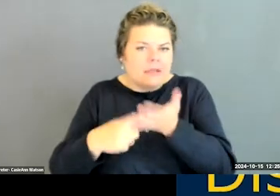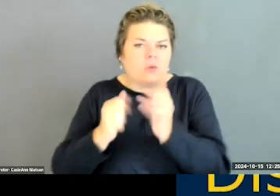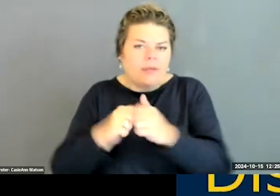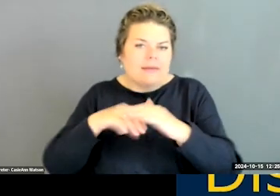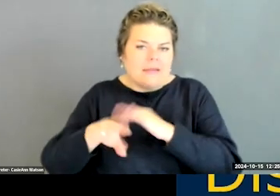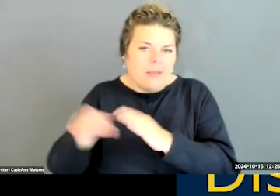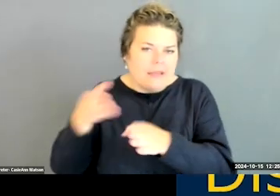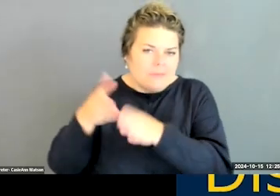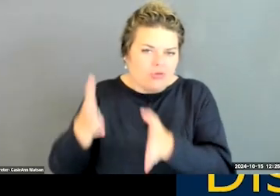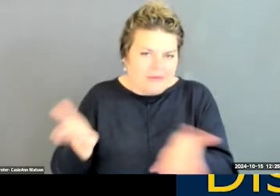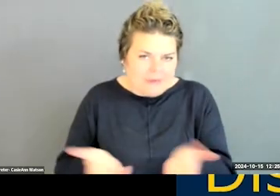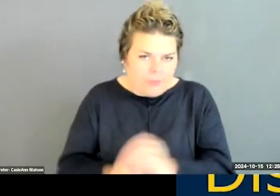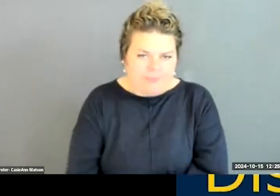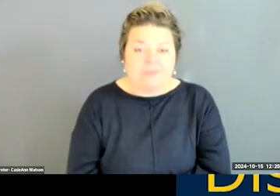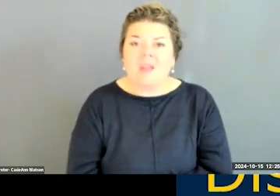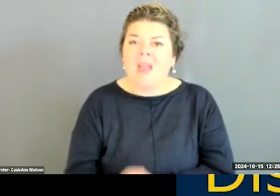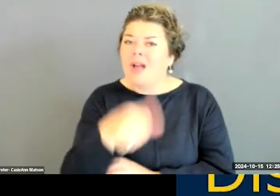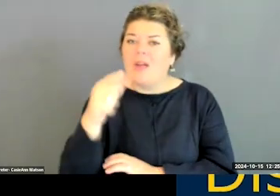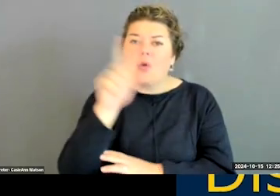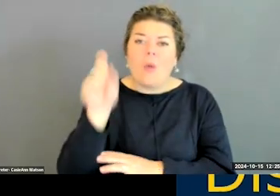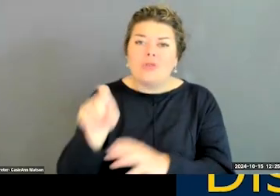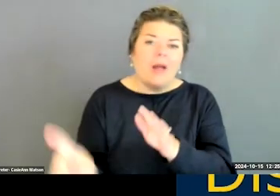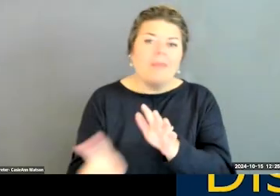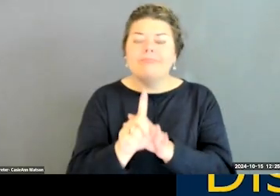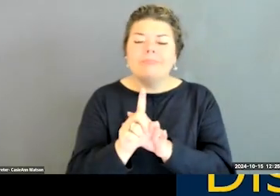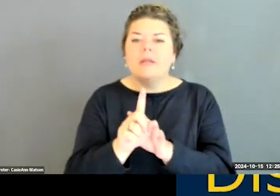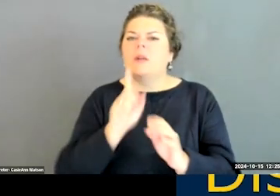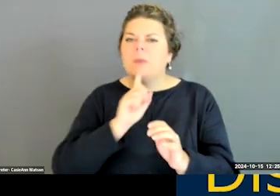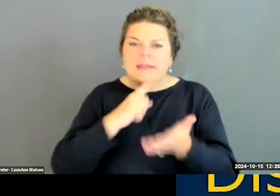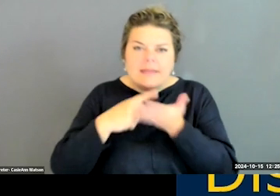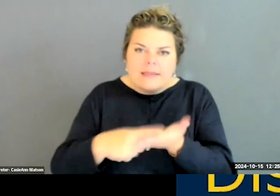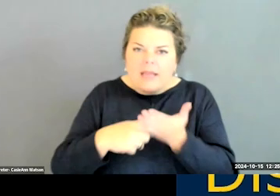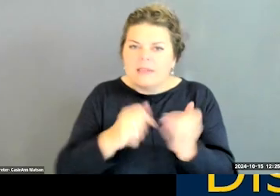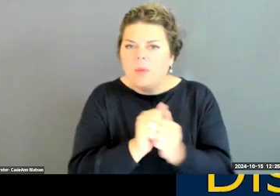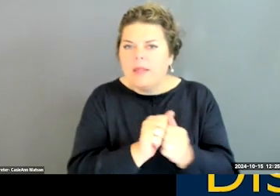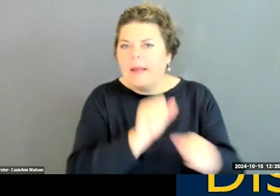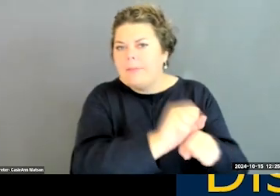Another question that we get a lot is about discussing accommodations with employees.